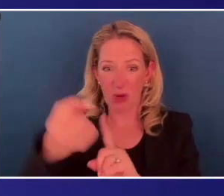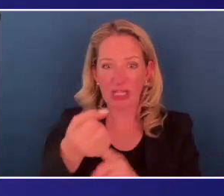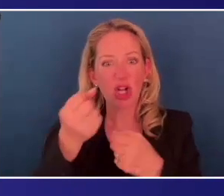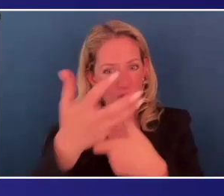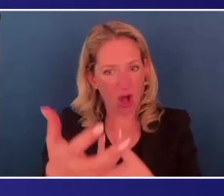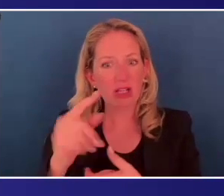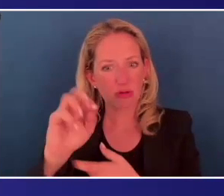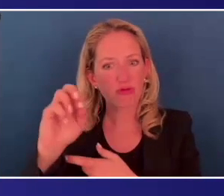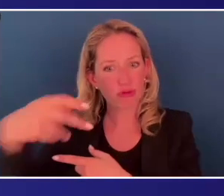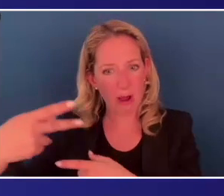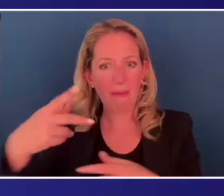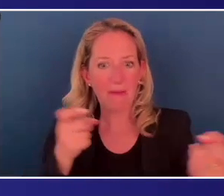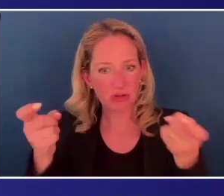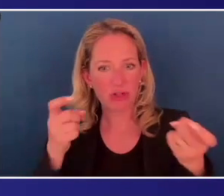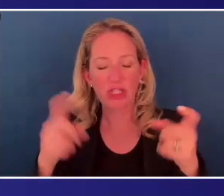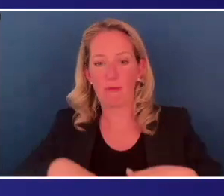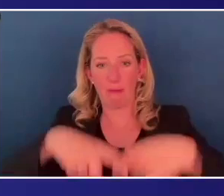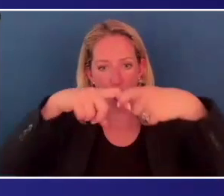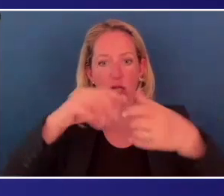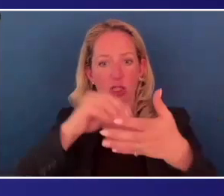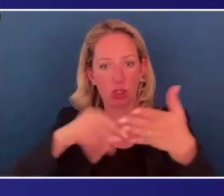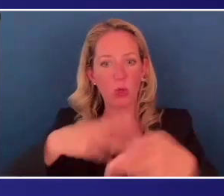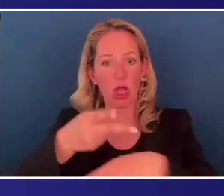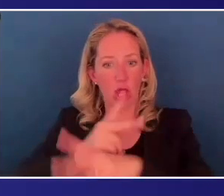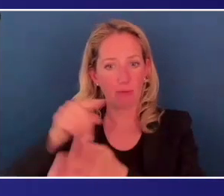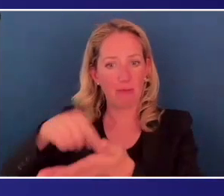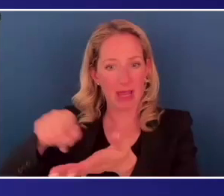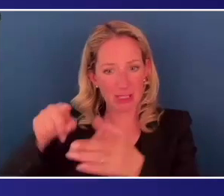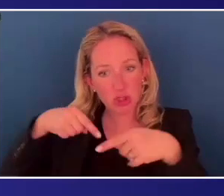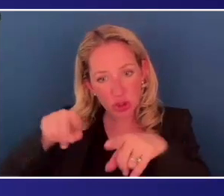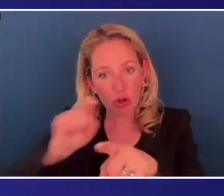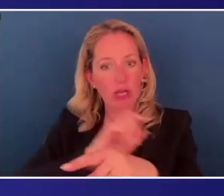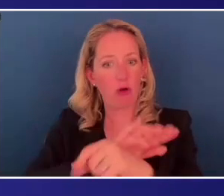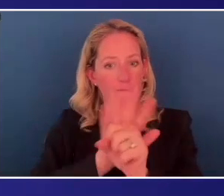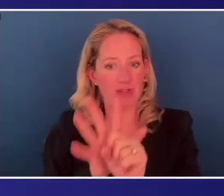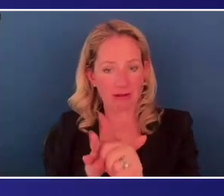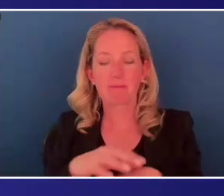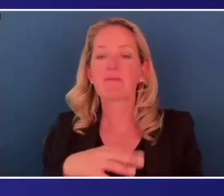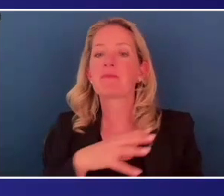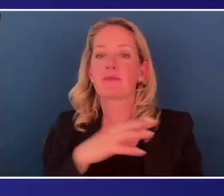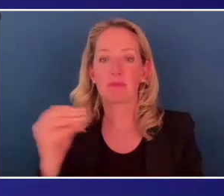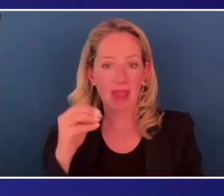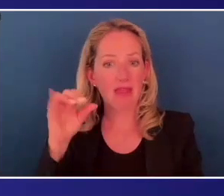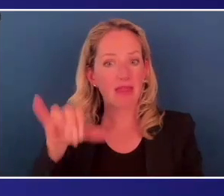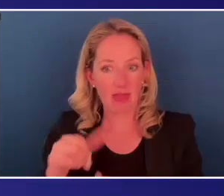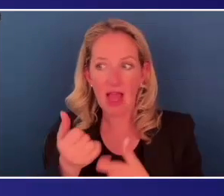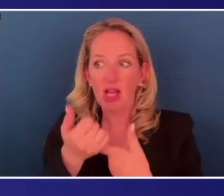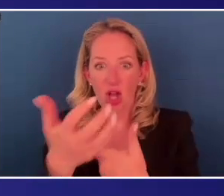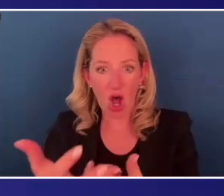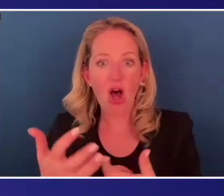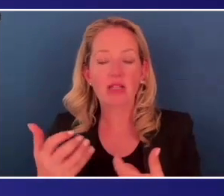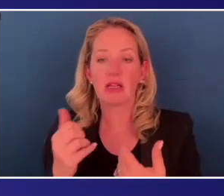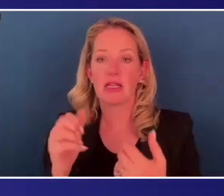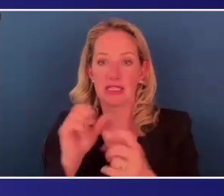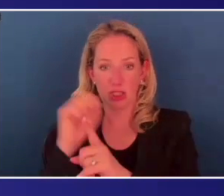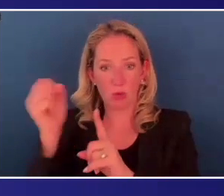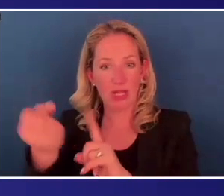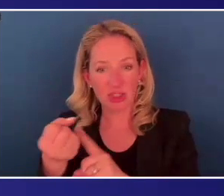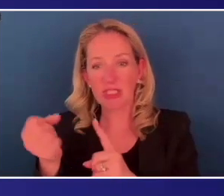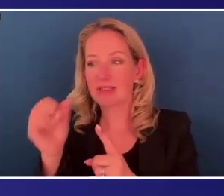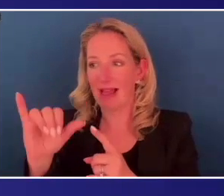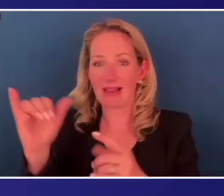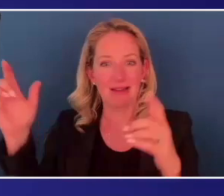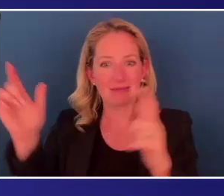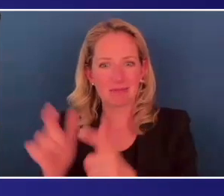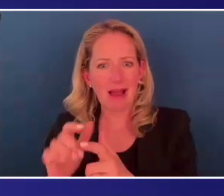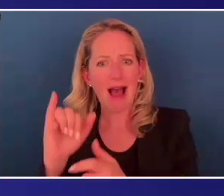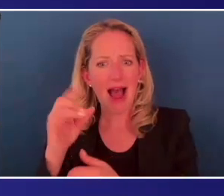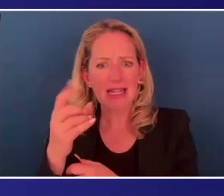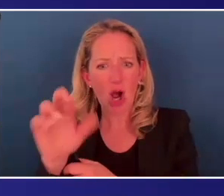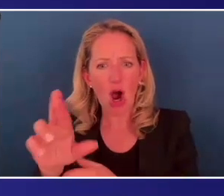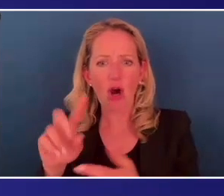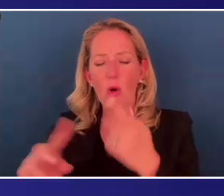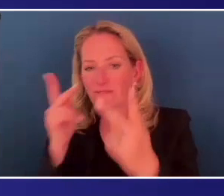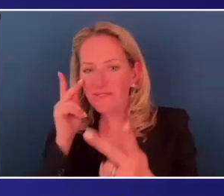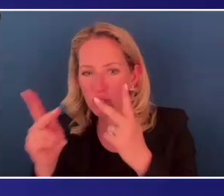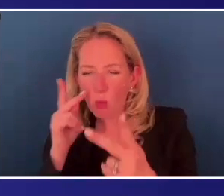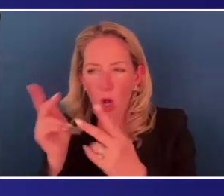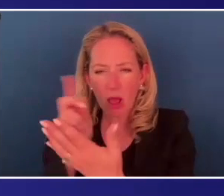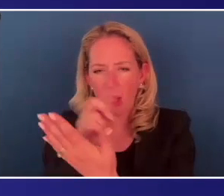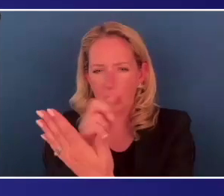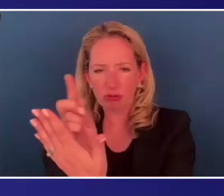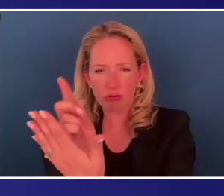The lack of clear communication from loan servicers leave borrowers confused independent on online communities, scaling back tools like the IDR visual trackers that's further eroded trust and increased uncertainty.